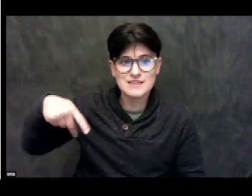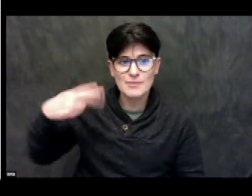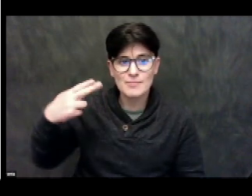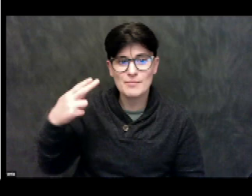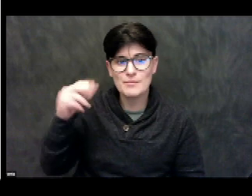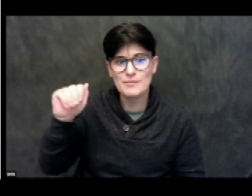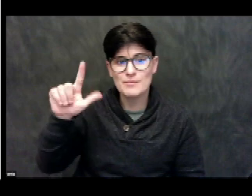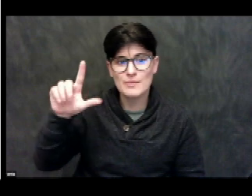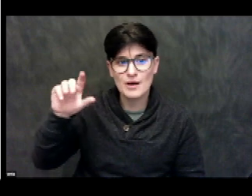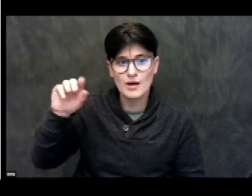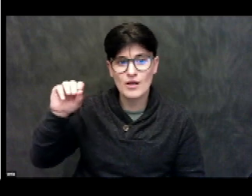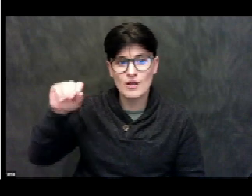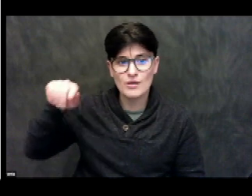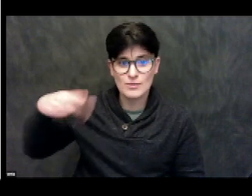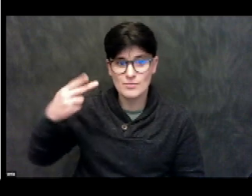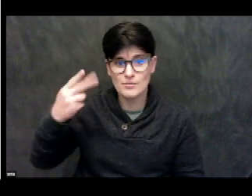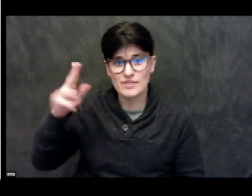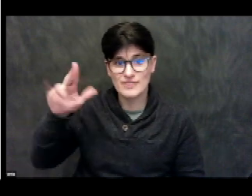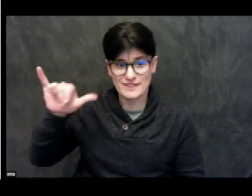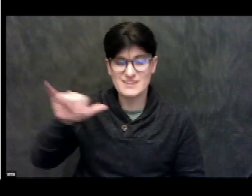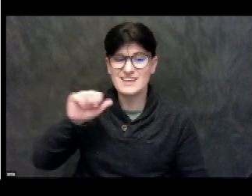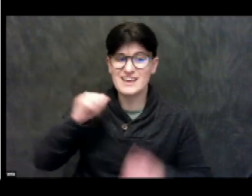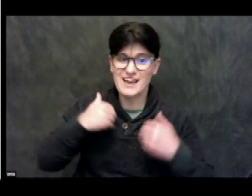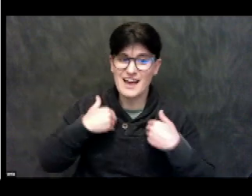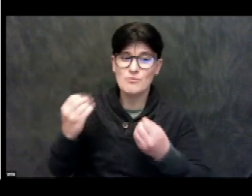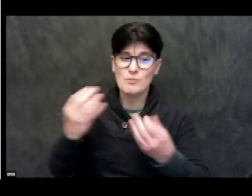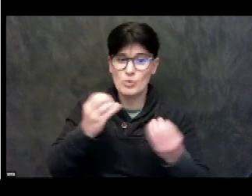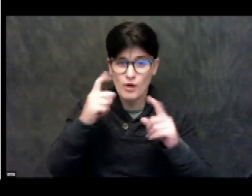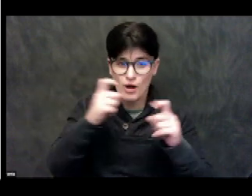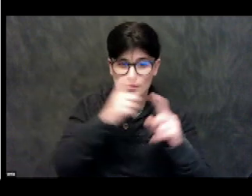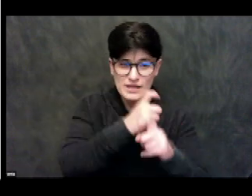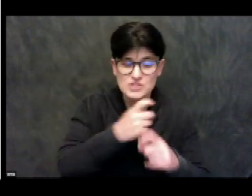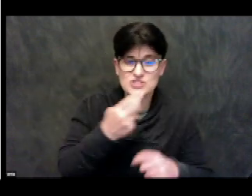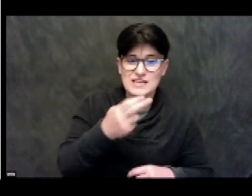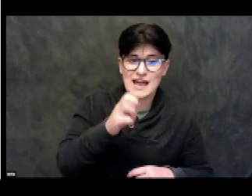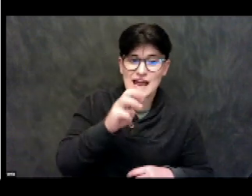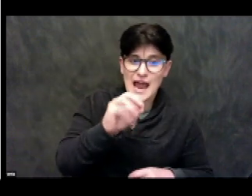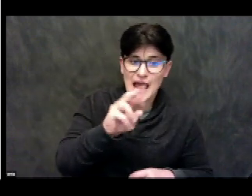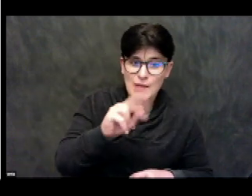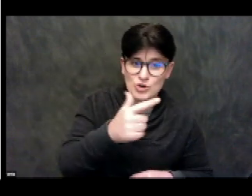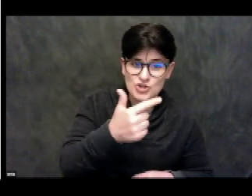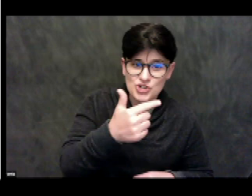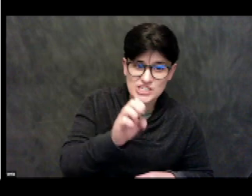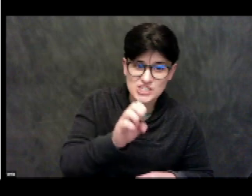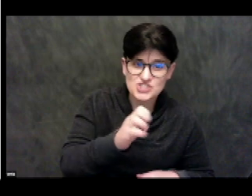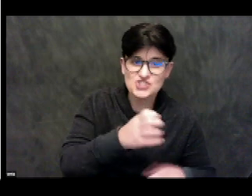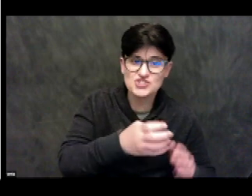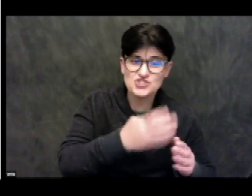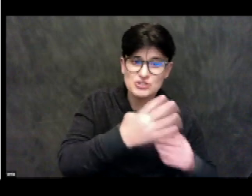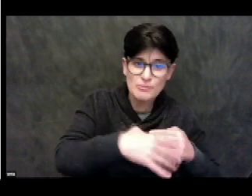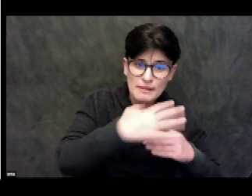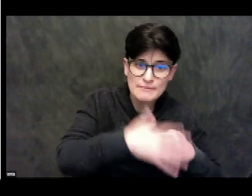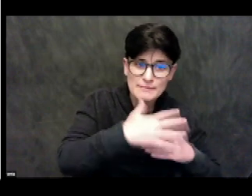hemorrhage and can cause death. In a more basic standpoint,